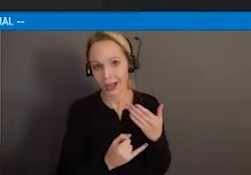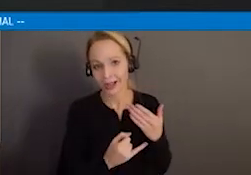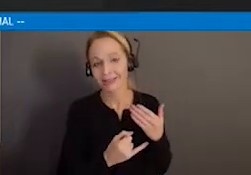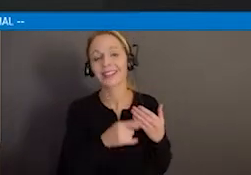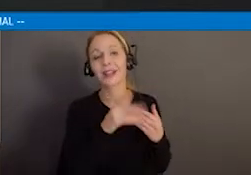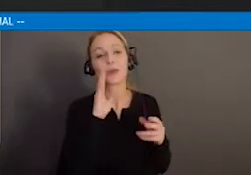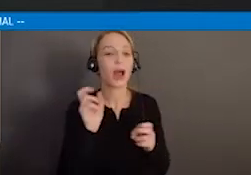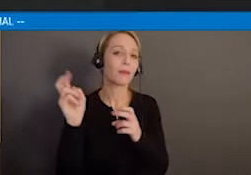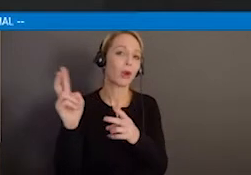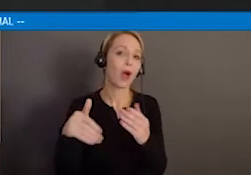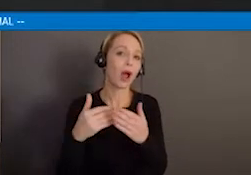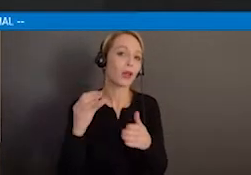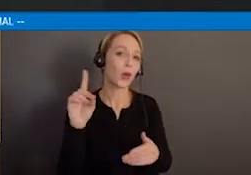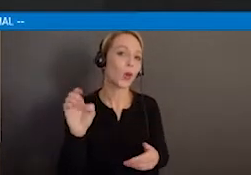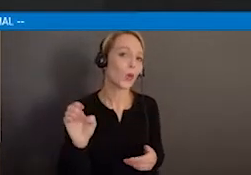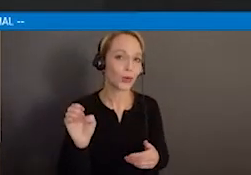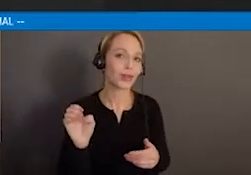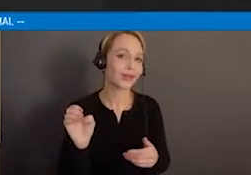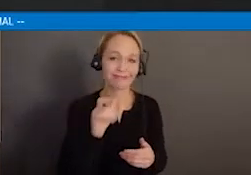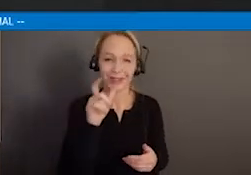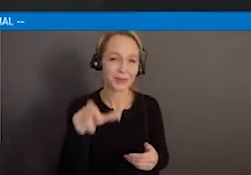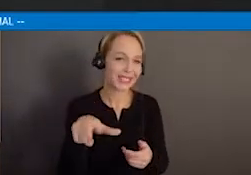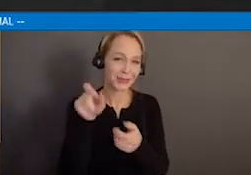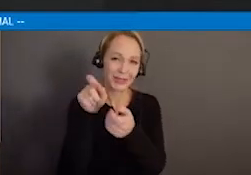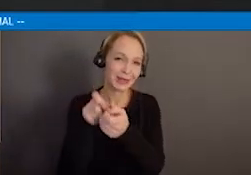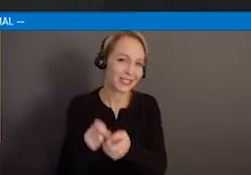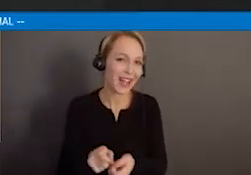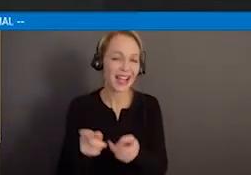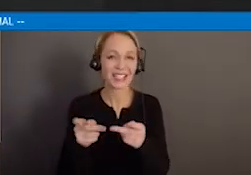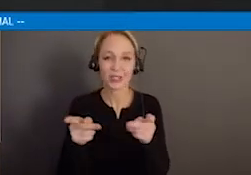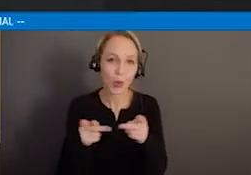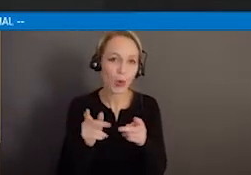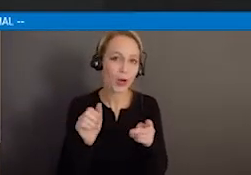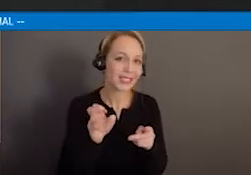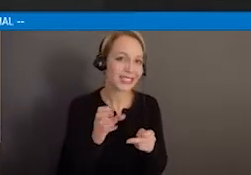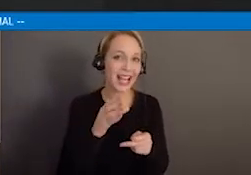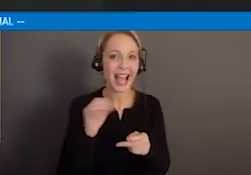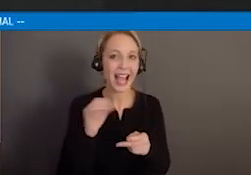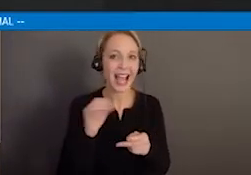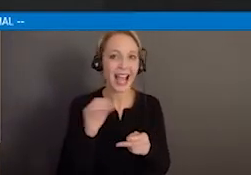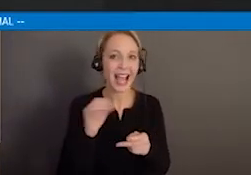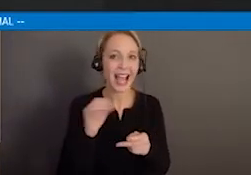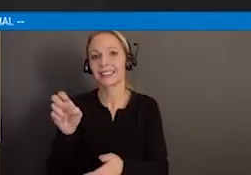DON'T NEED TO SPECIFY SOURCE AND DESTINATION. IT KNOWS ALL OF THAT.